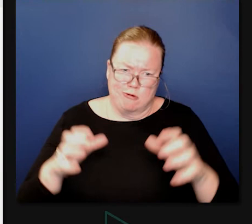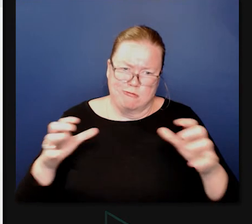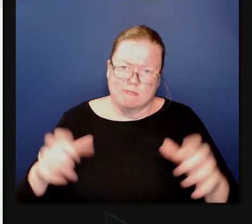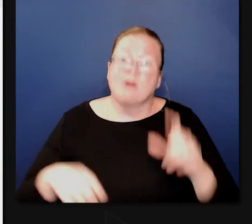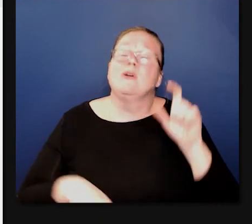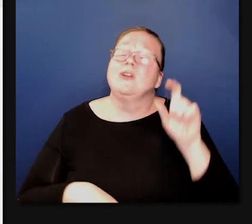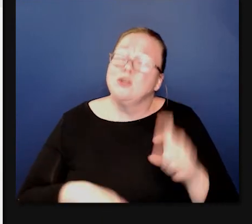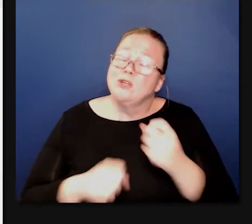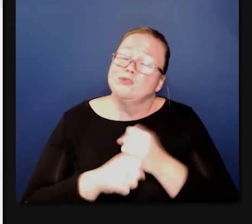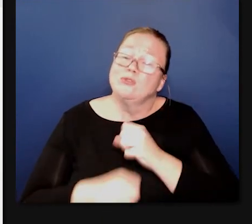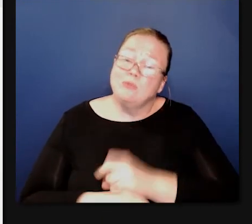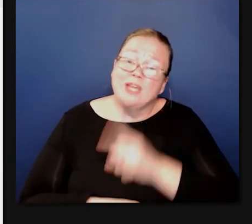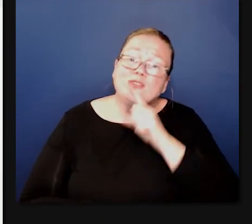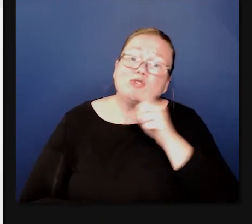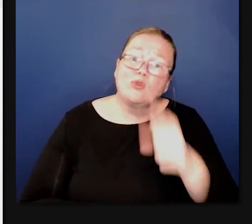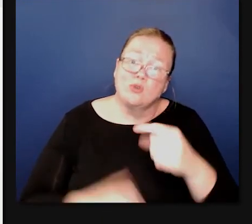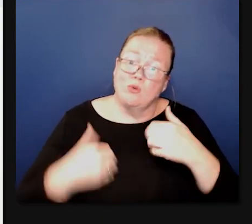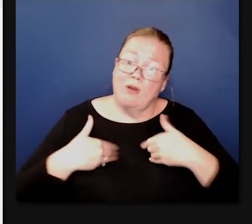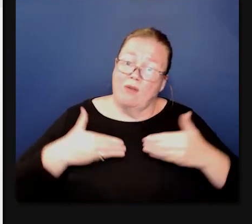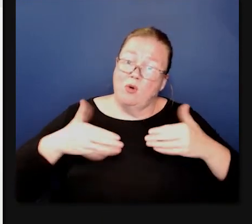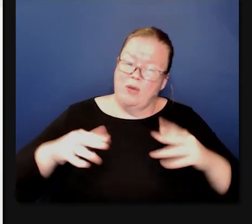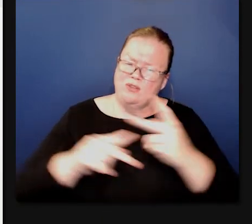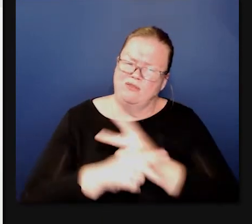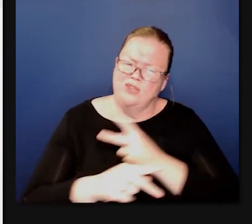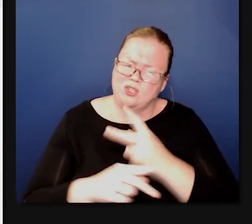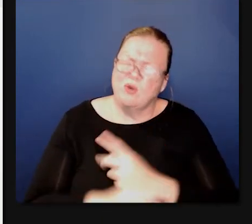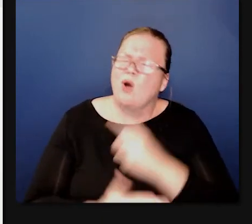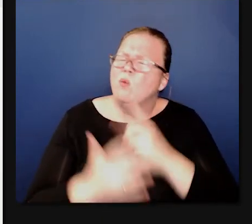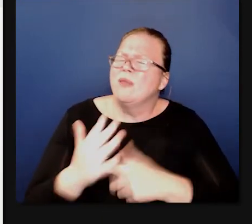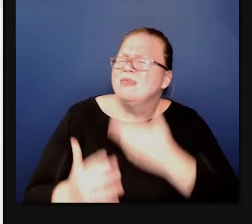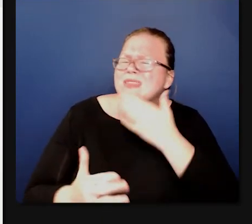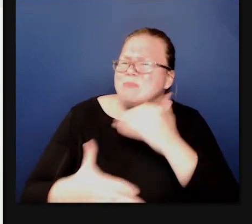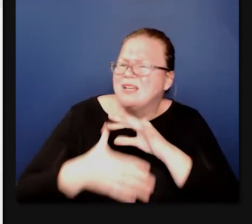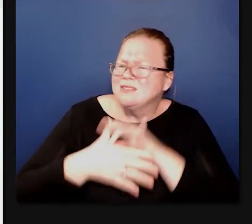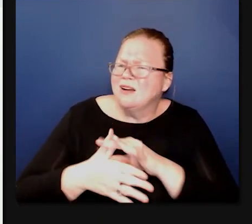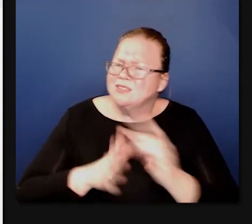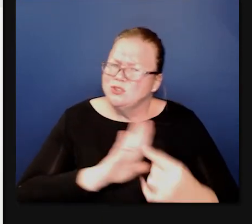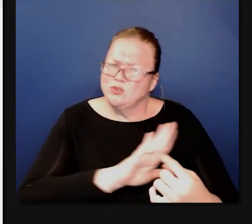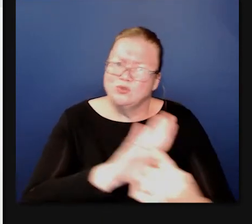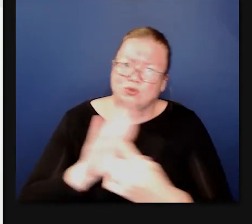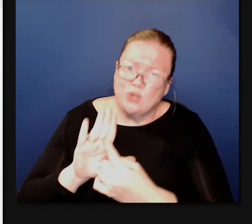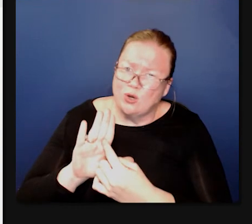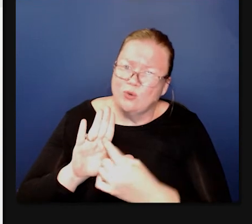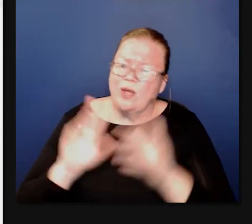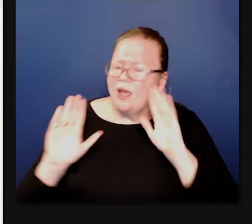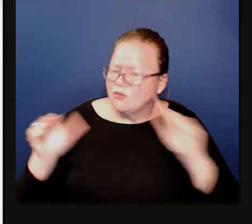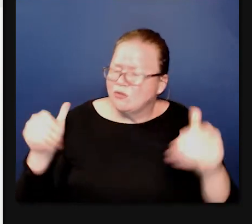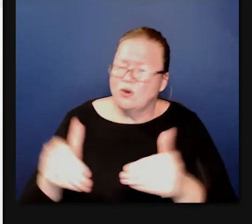you really need to ensure that you have a way to figure out what is the best content to showcase and focus on.